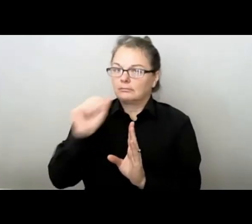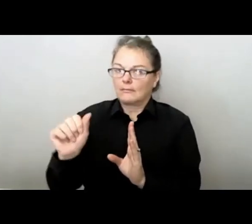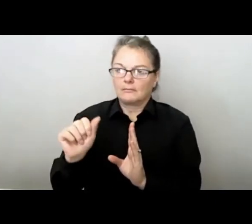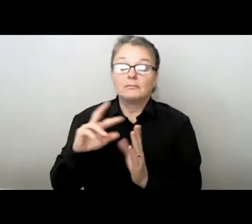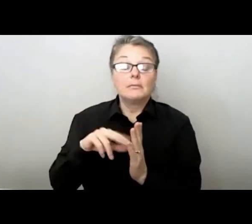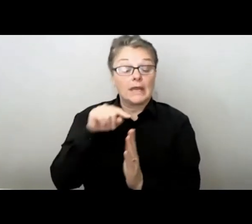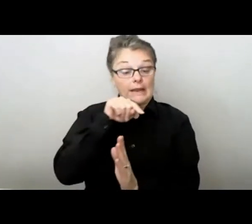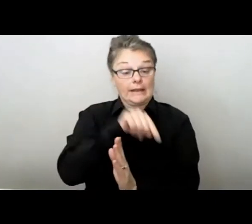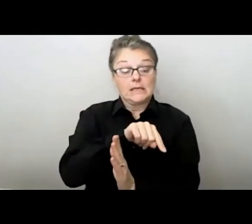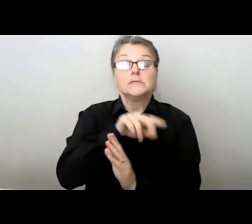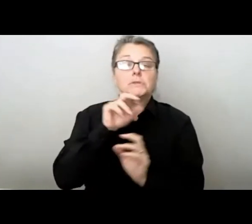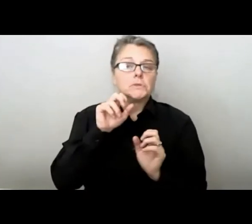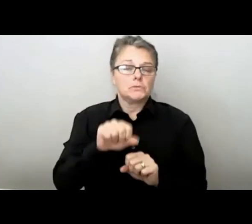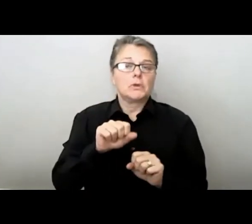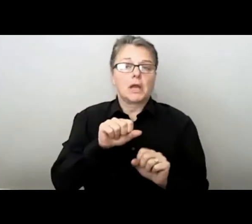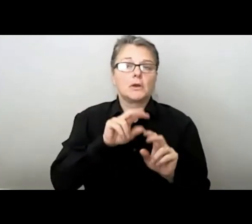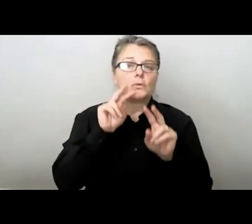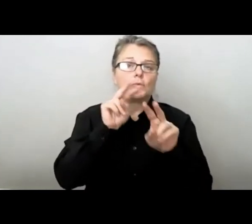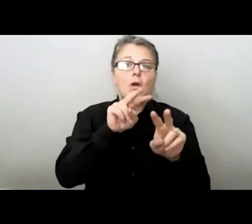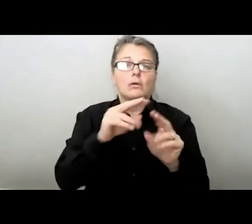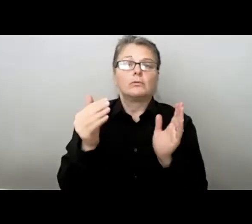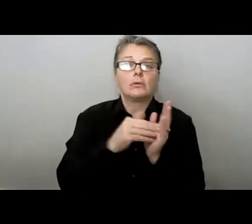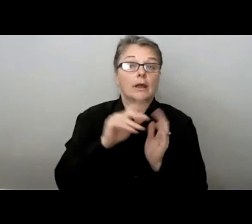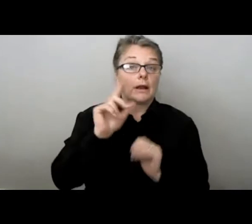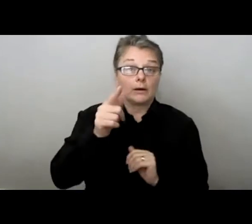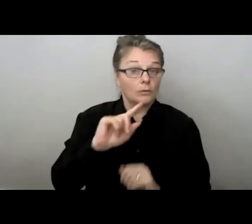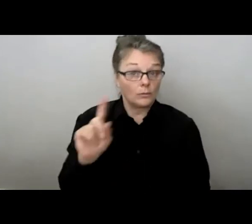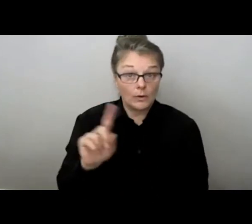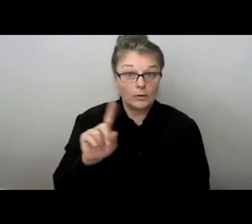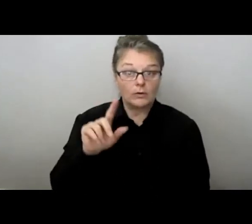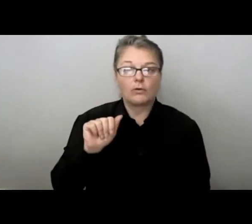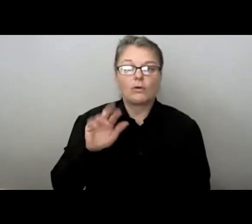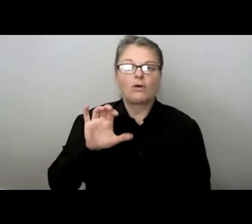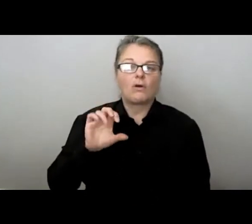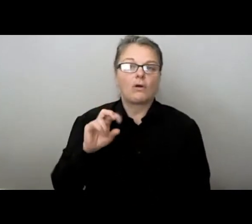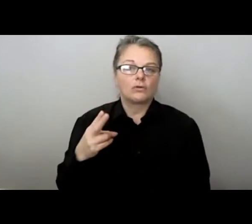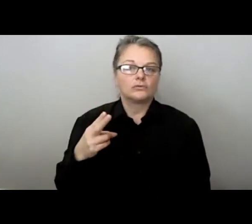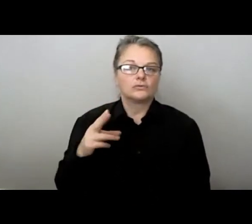IT WILL BE AVAILABLE ON ARCH’S WEBSITE IN A FEW DAYS.